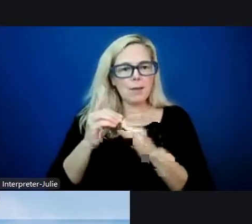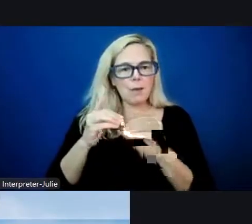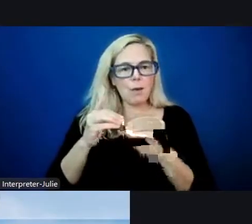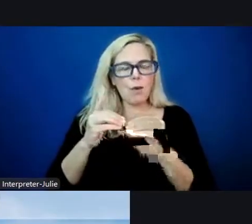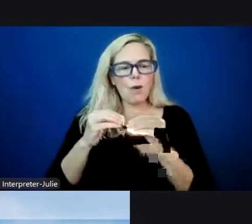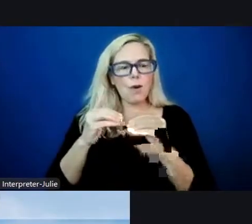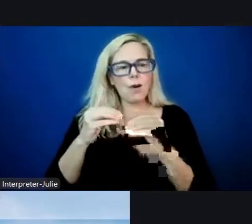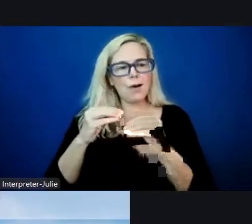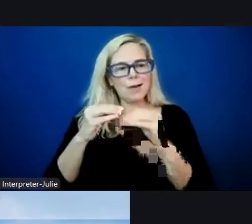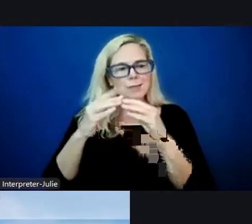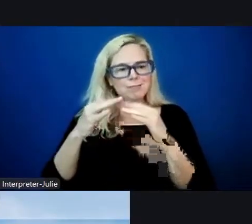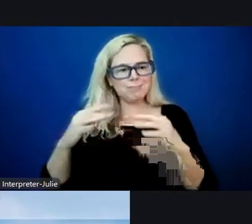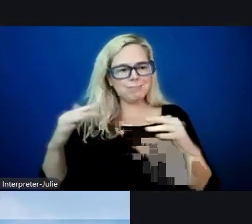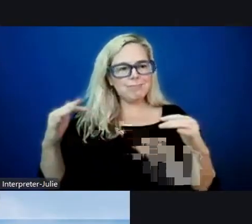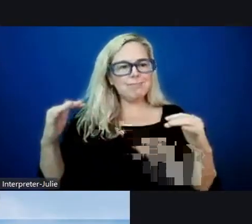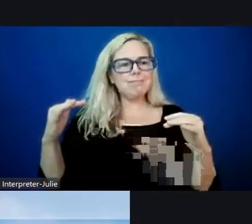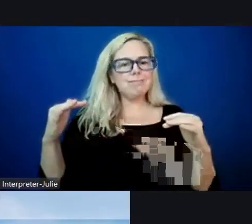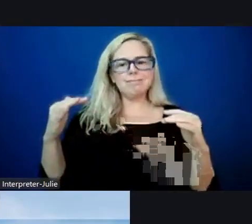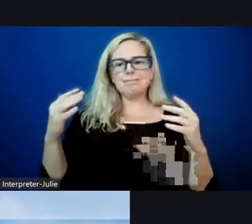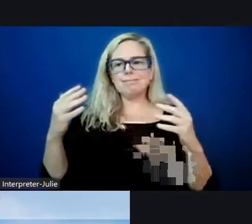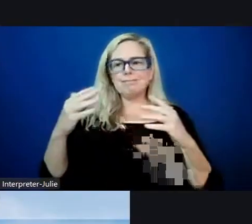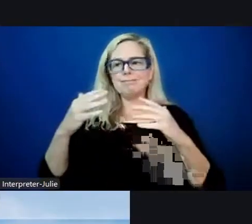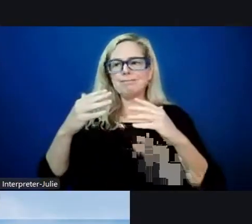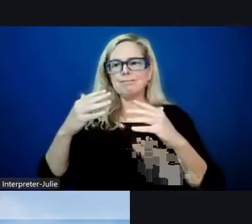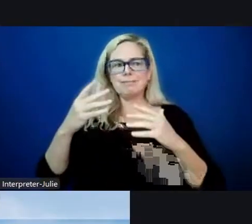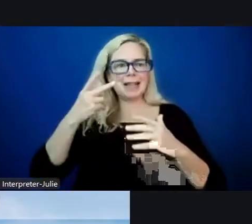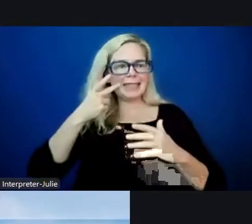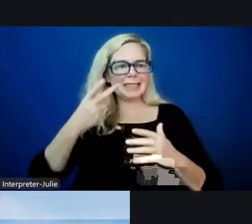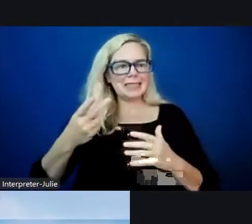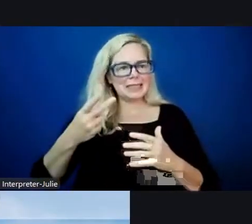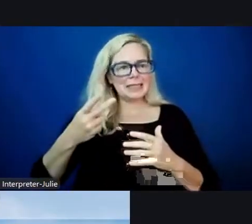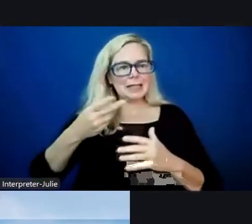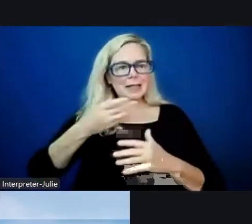we're going to see better care in these areas when